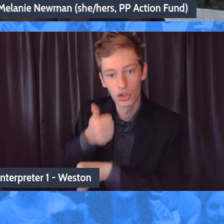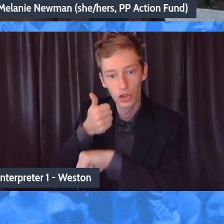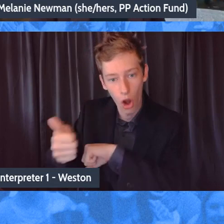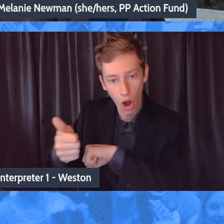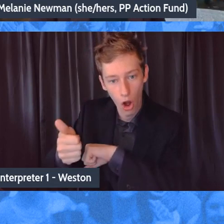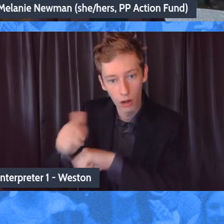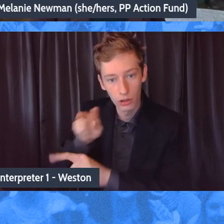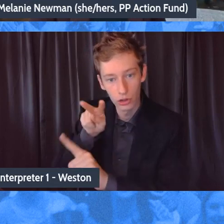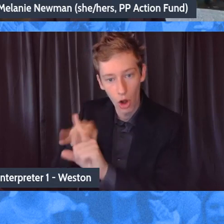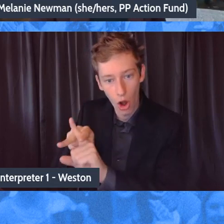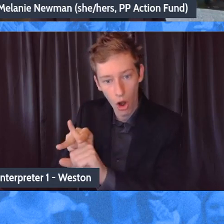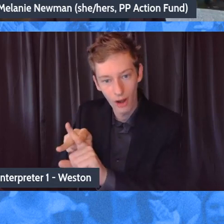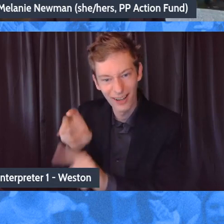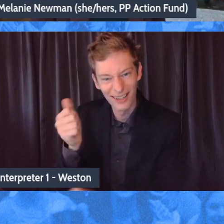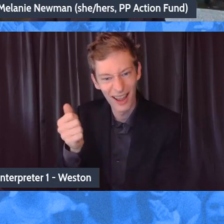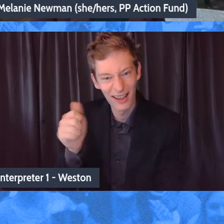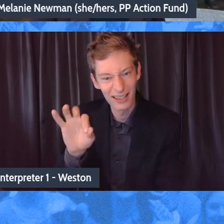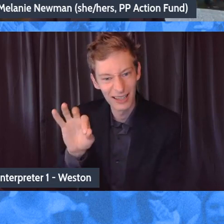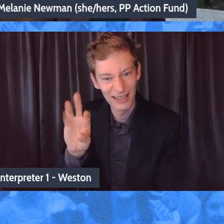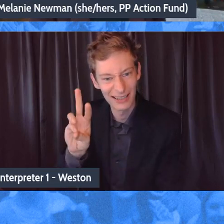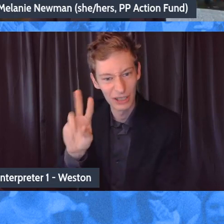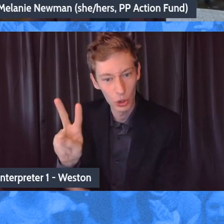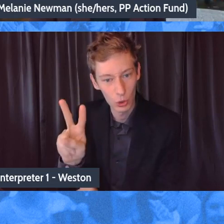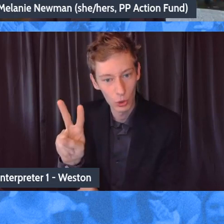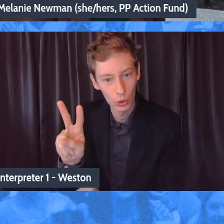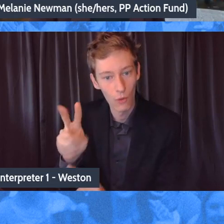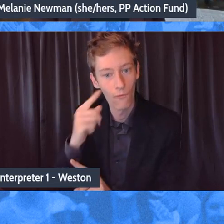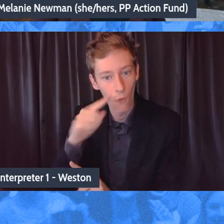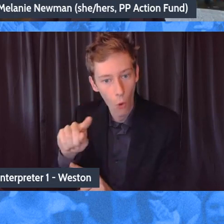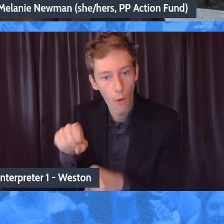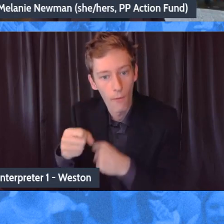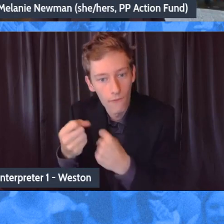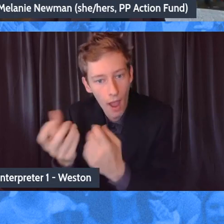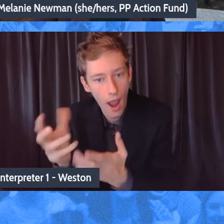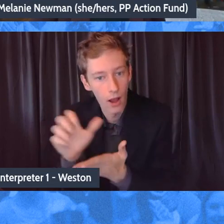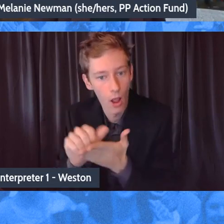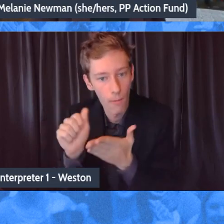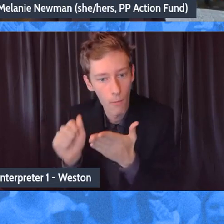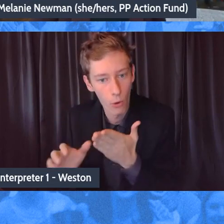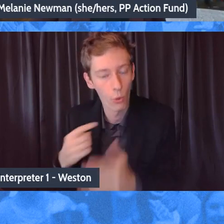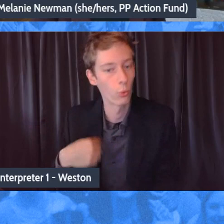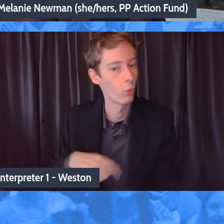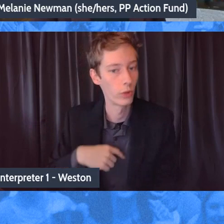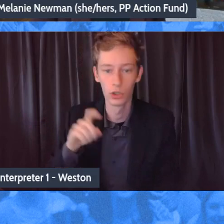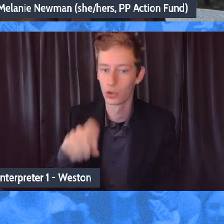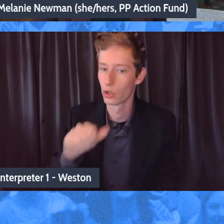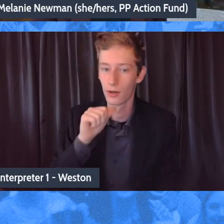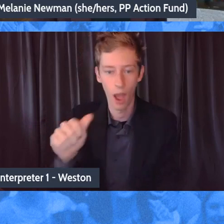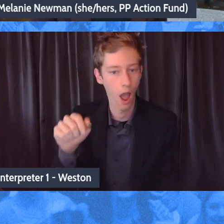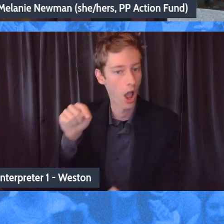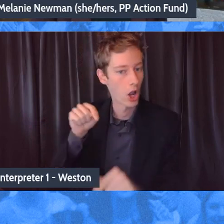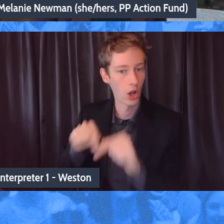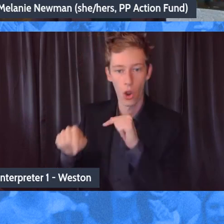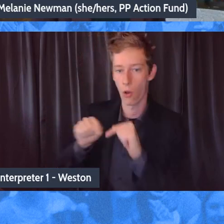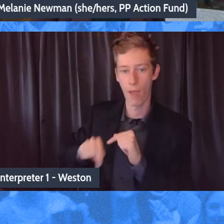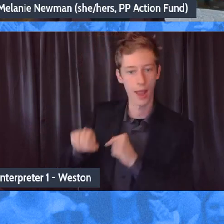We should not be going back in that direction. And so I am here fighting on behalf of my ancestors